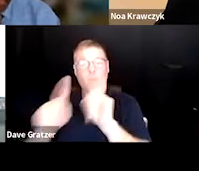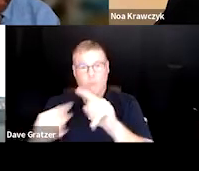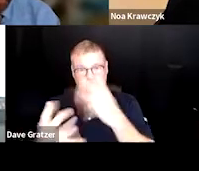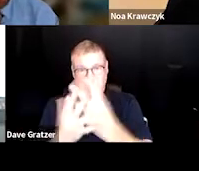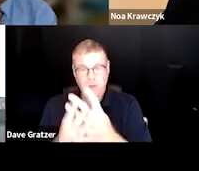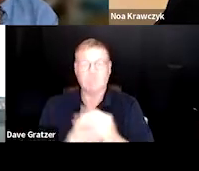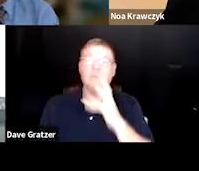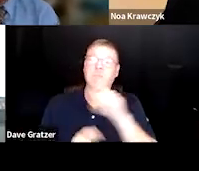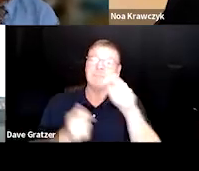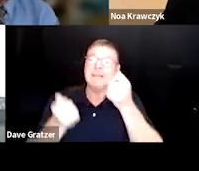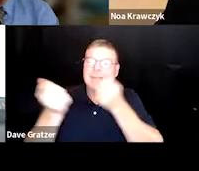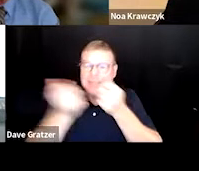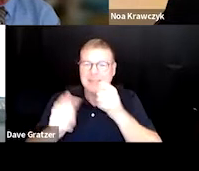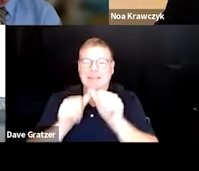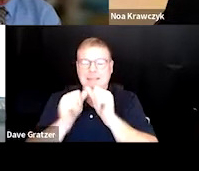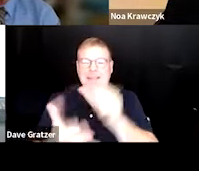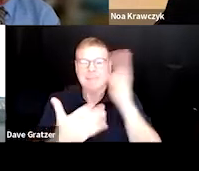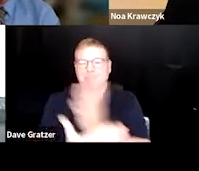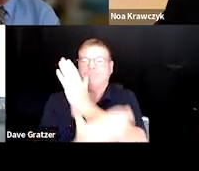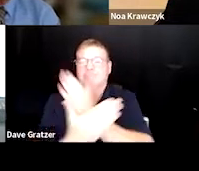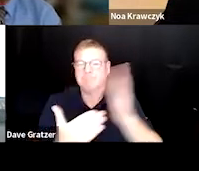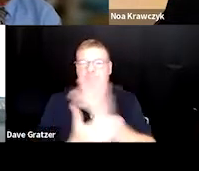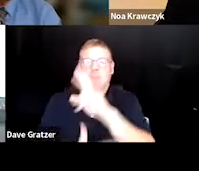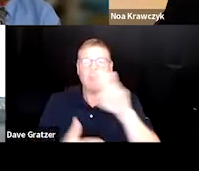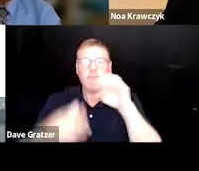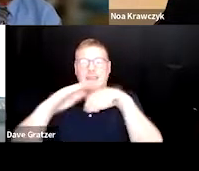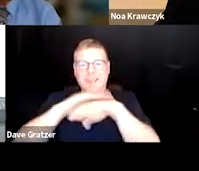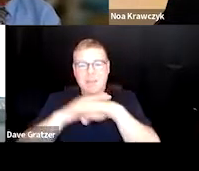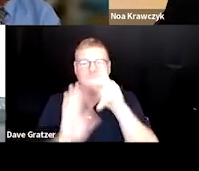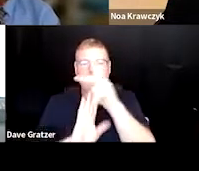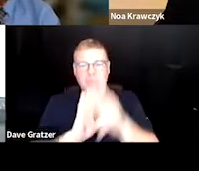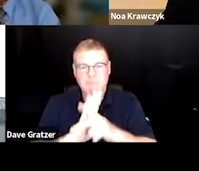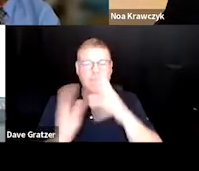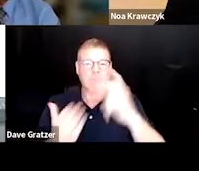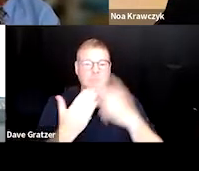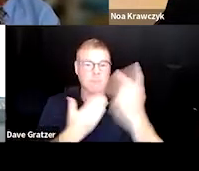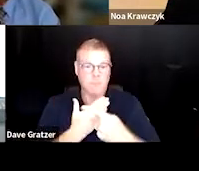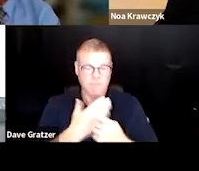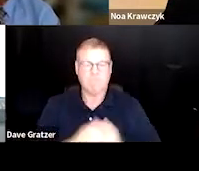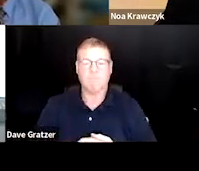of a continuum of reentry policies, practices, and programs, including the comprehensive